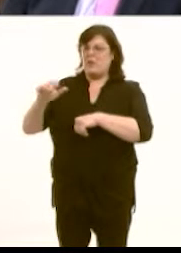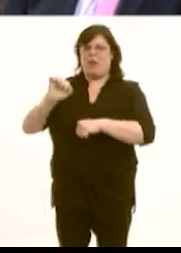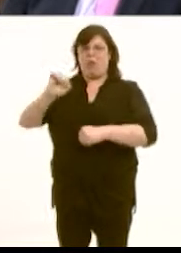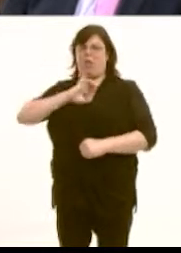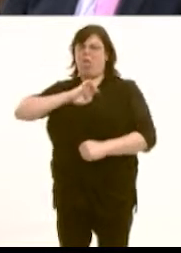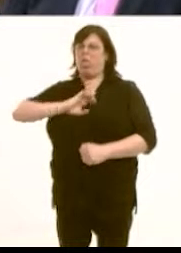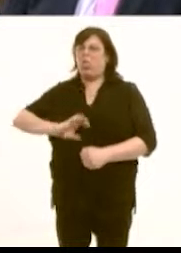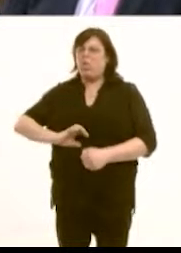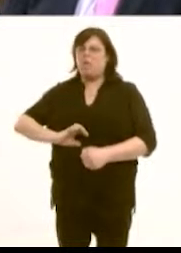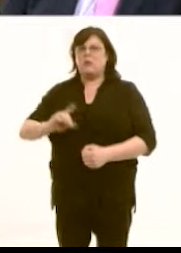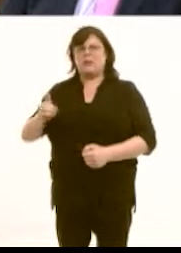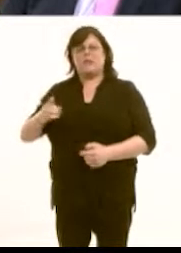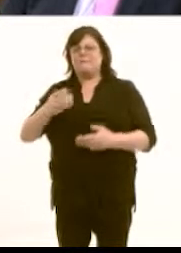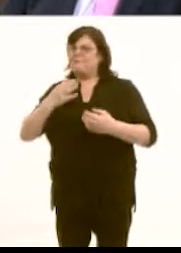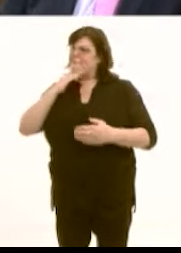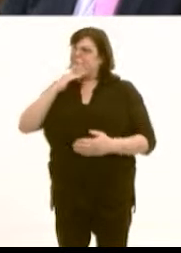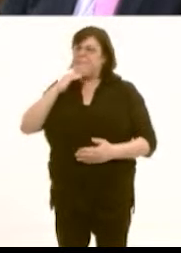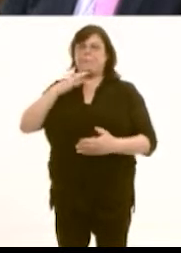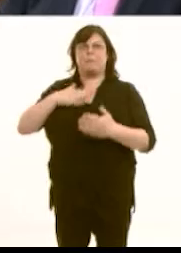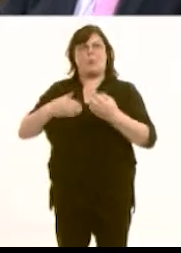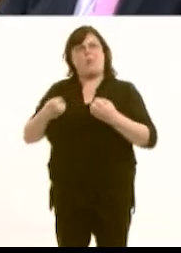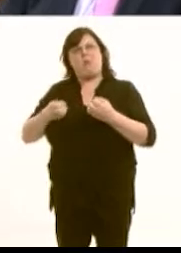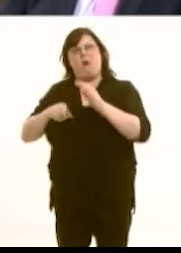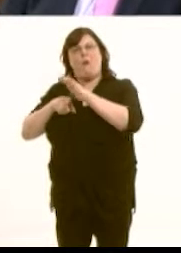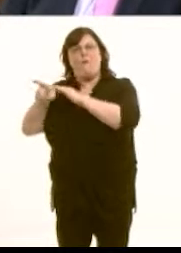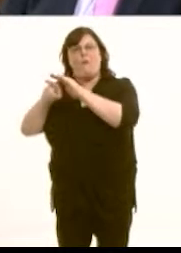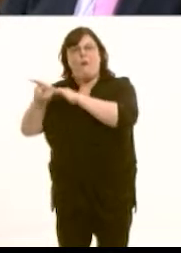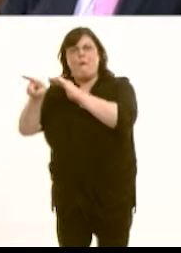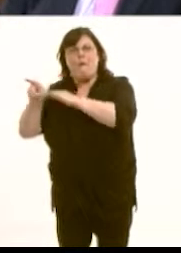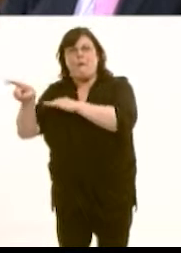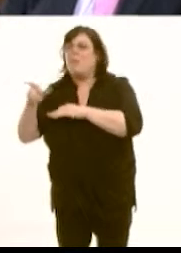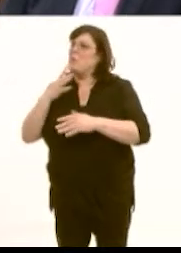that many junior doctors want to leave England. They will be welcomed in Wales.